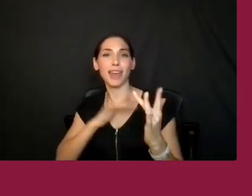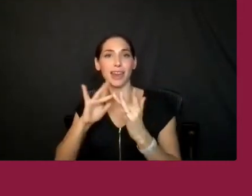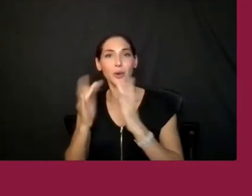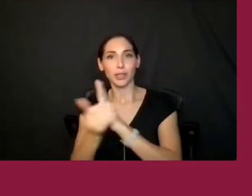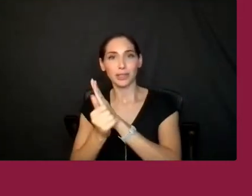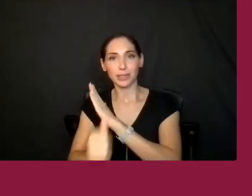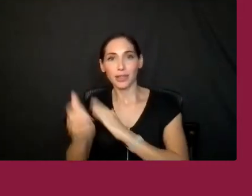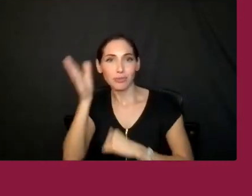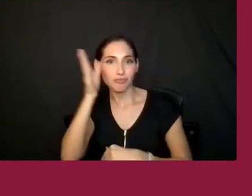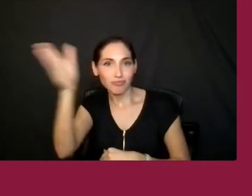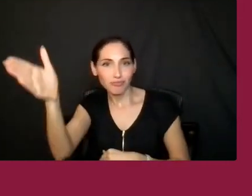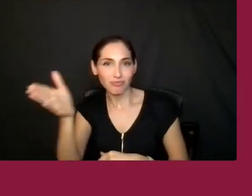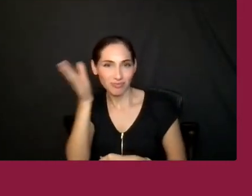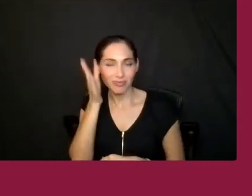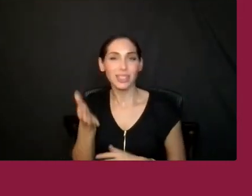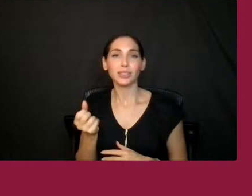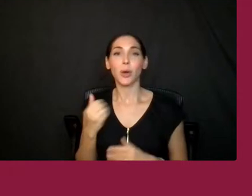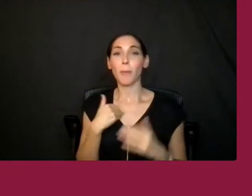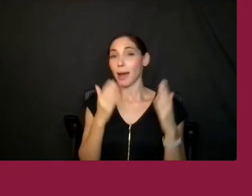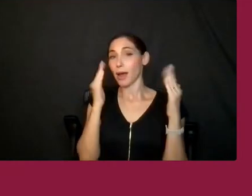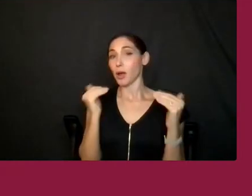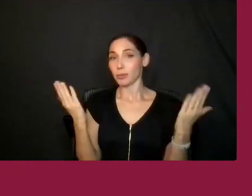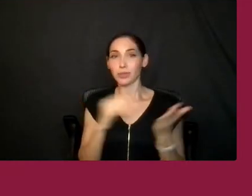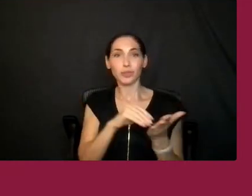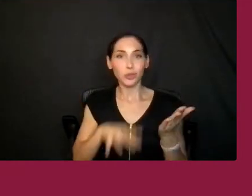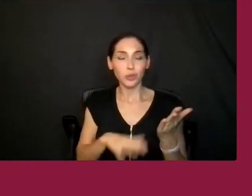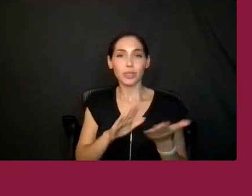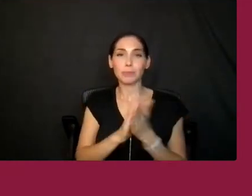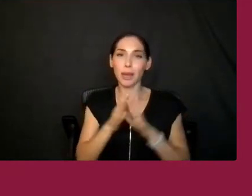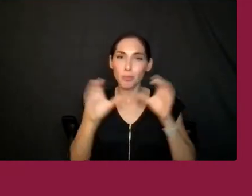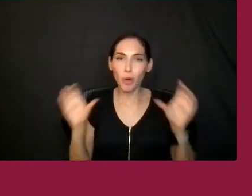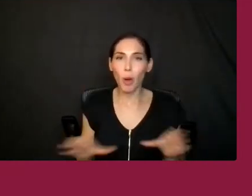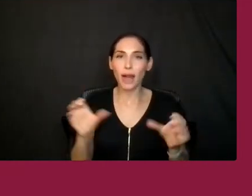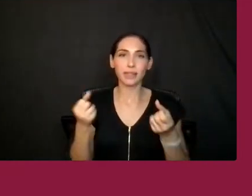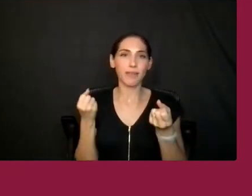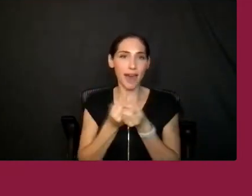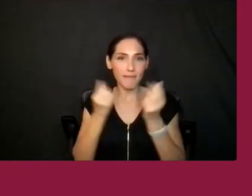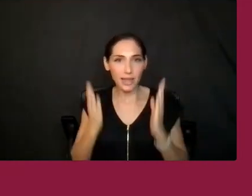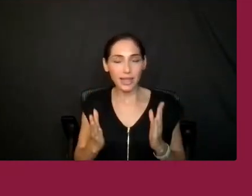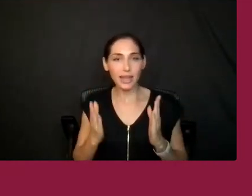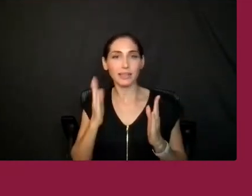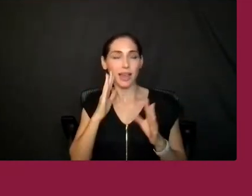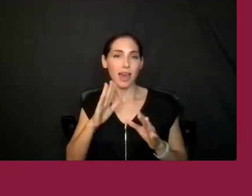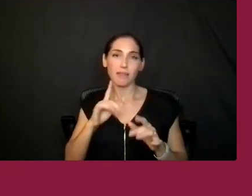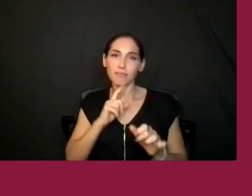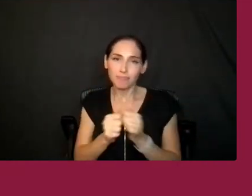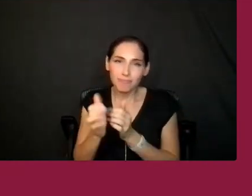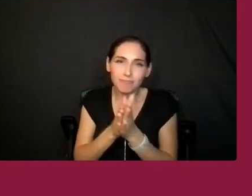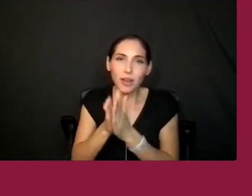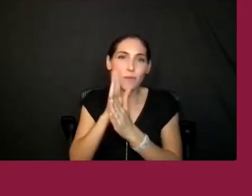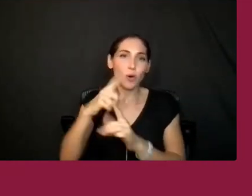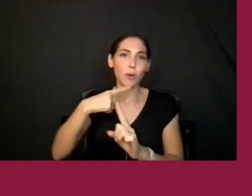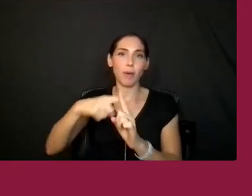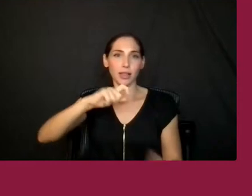My hope is that students become proactive advocates in pursuing positive cultural and technological changes that will uplift